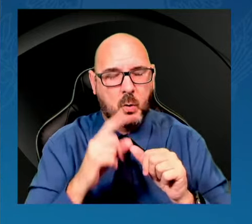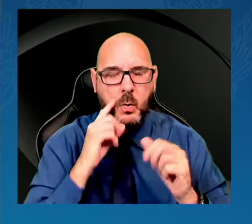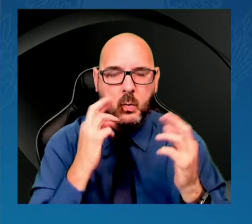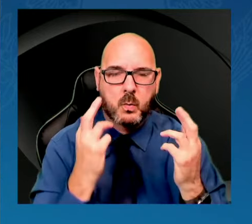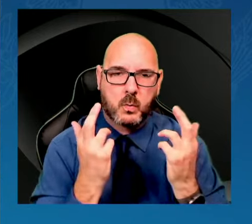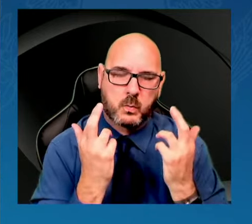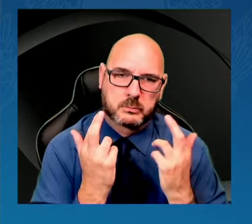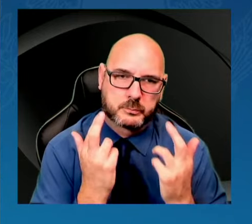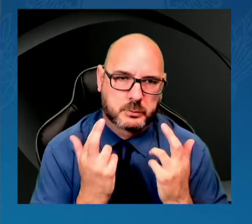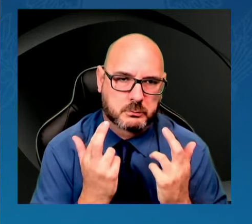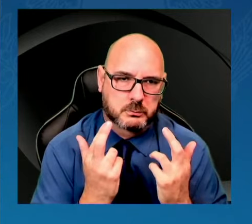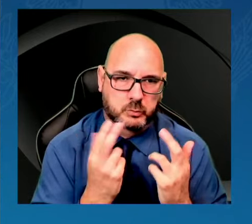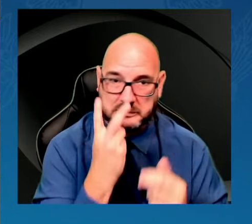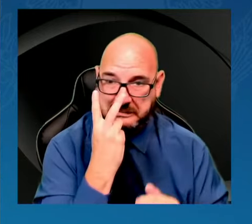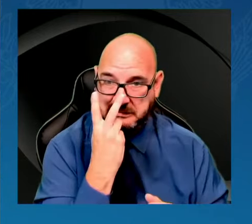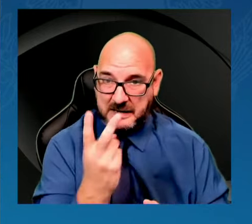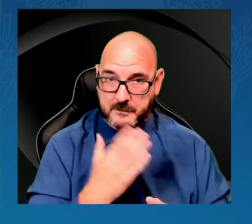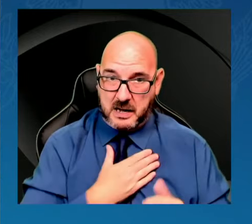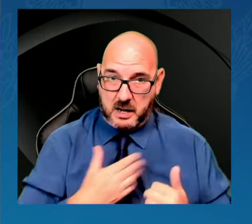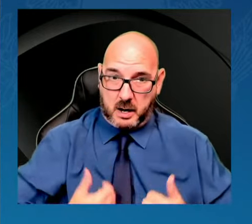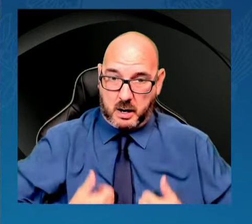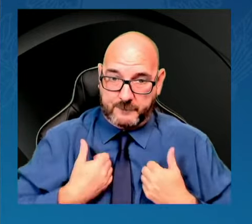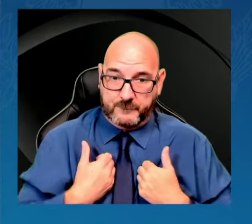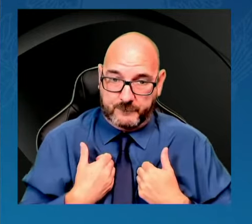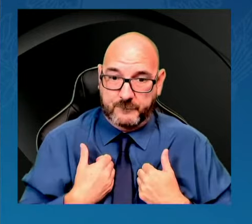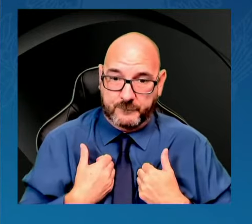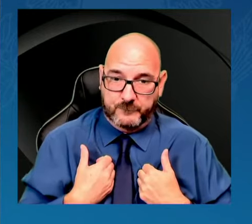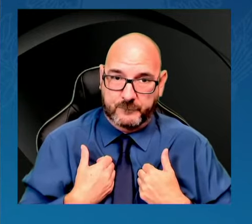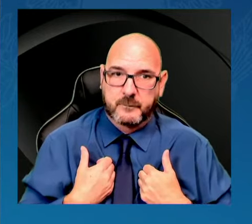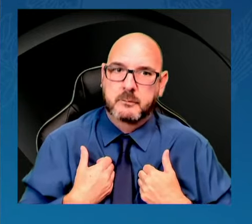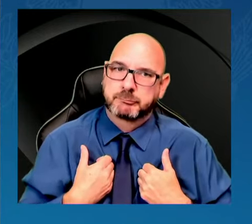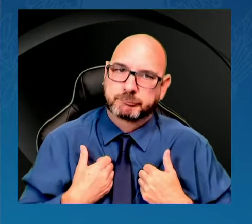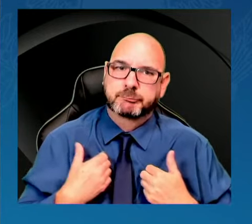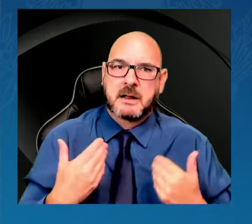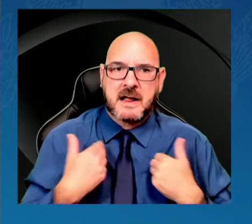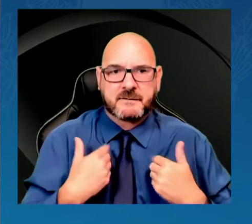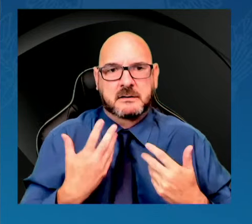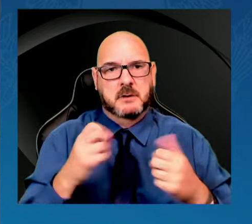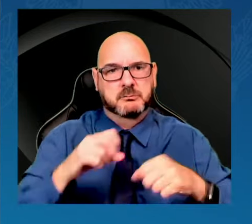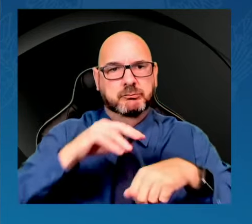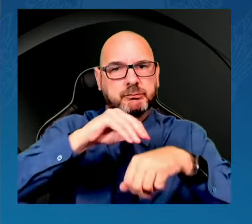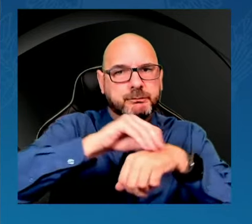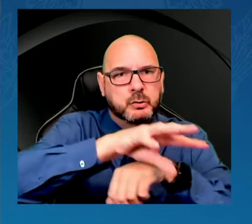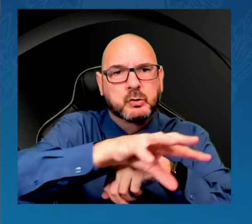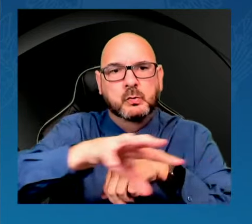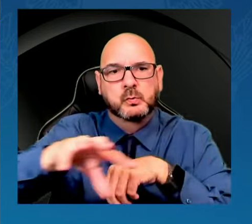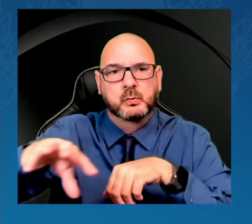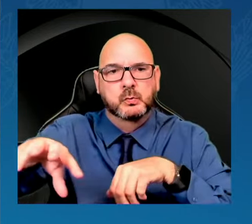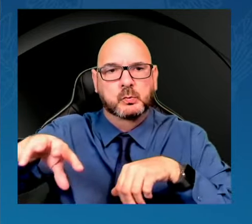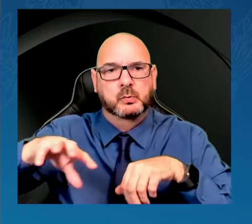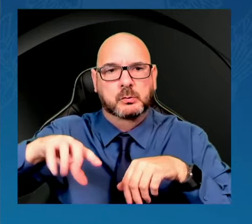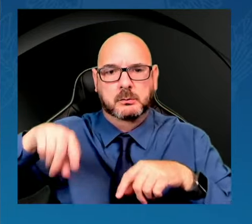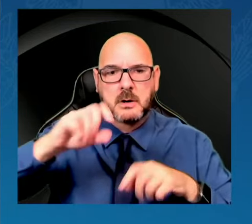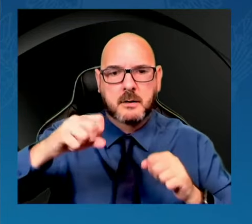that things that people -- perhaps some people couldn't imagine but others could because they believed in it,